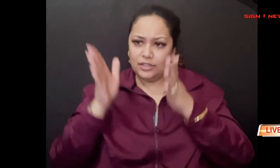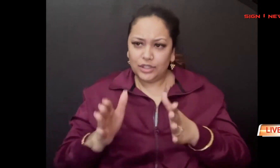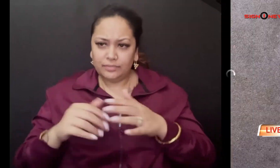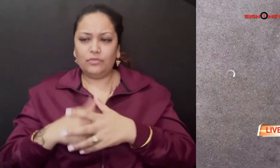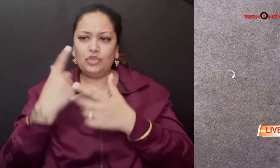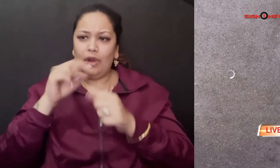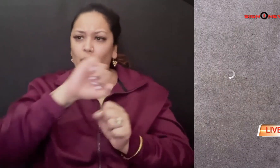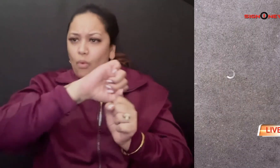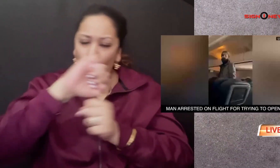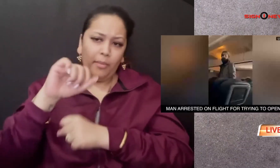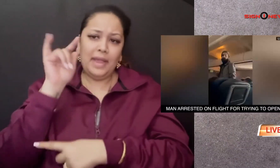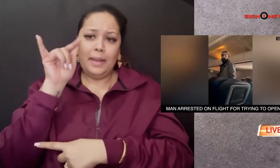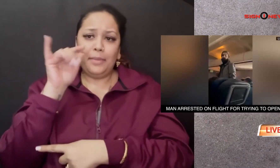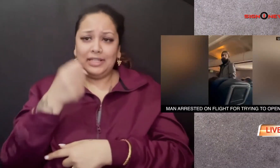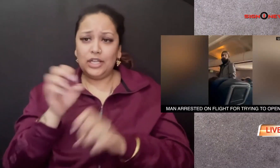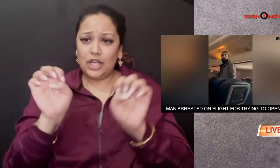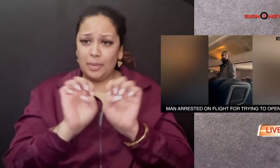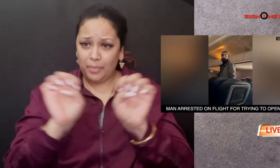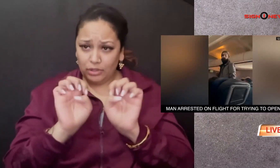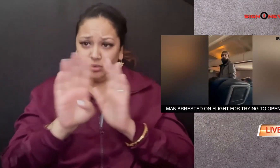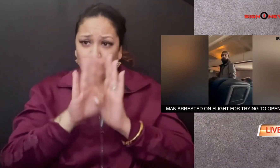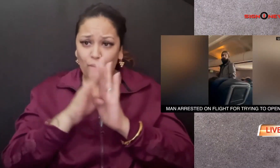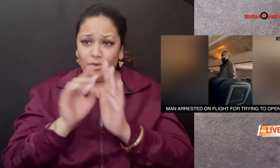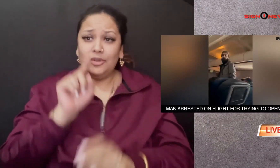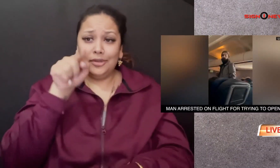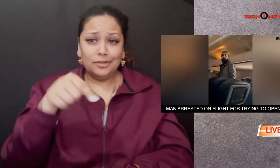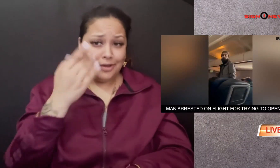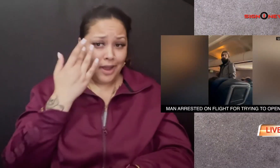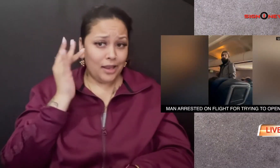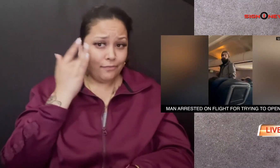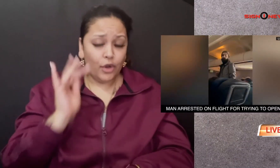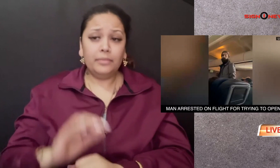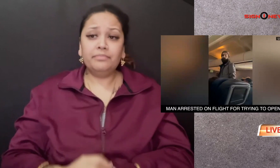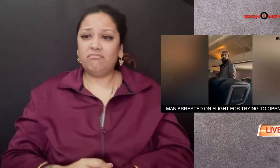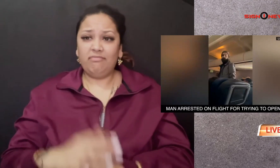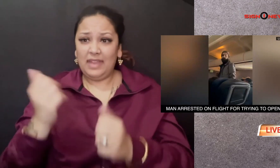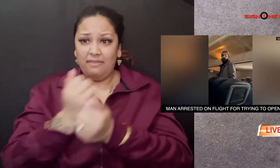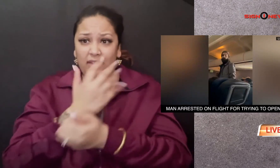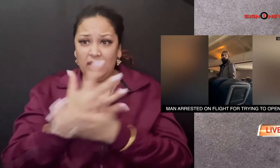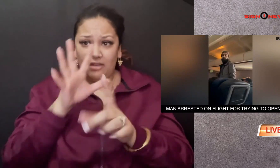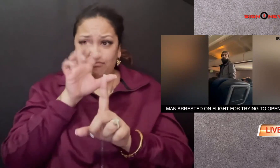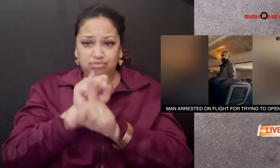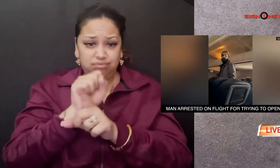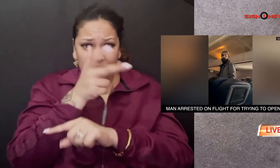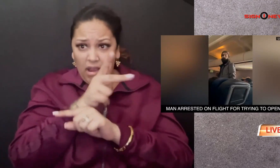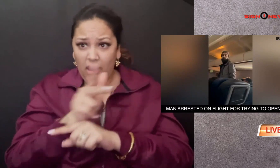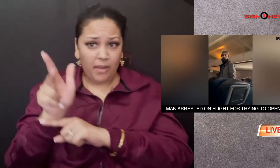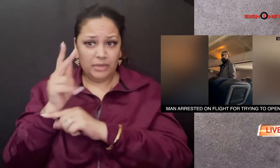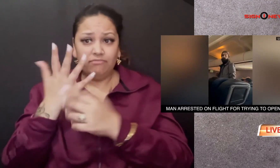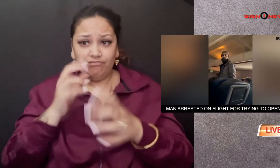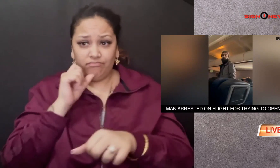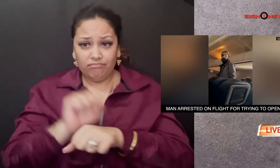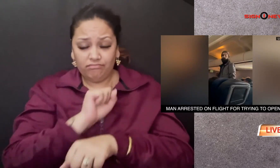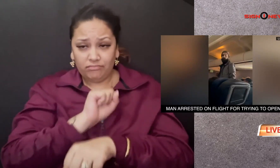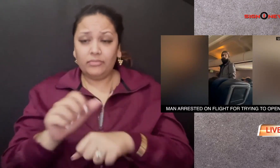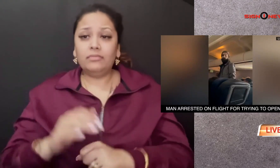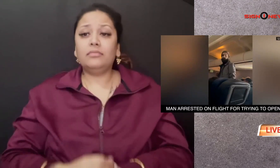Authorities say a man attacked the flight attendant and tried to open the planes emergency door in California, and it was all caught on camera.